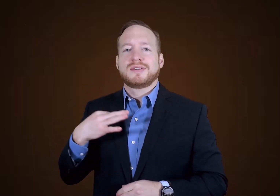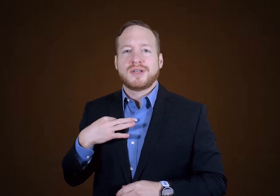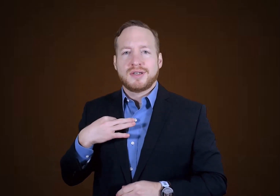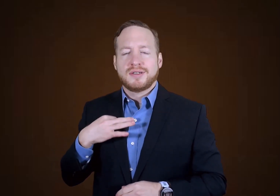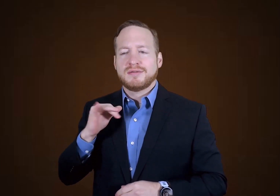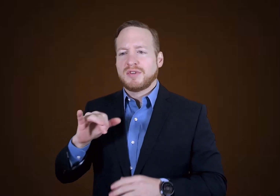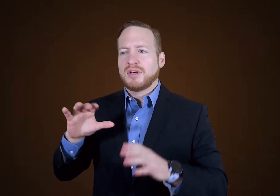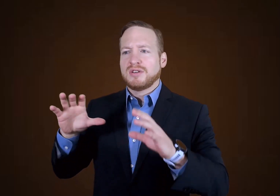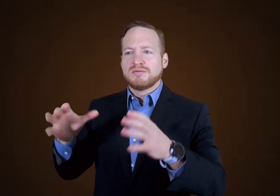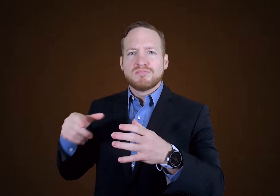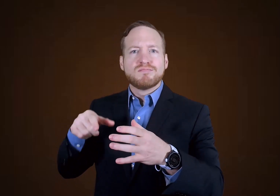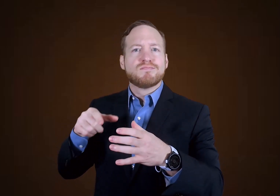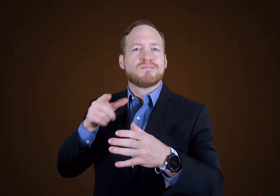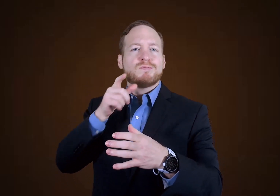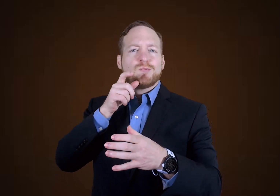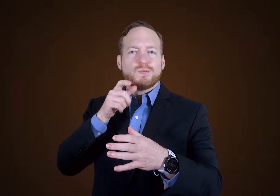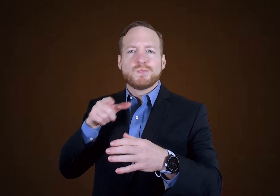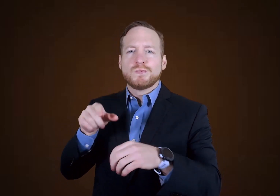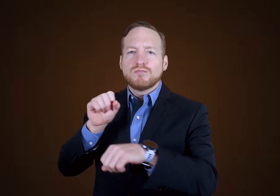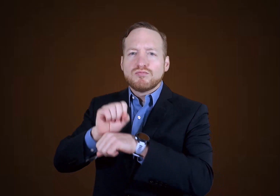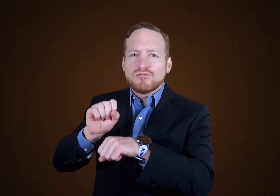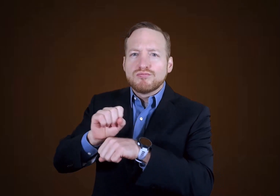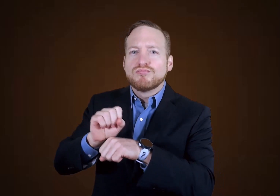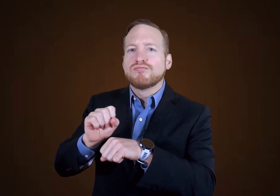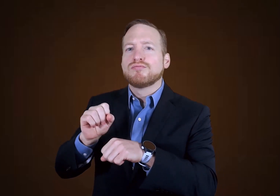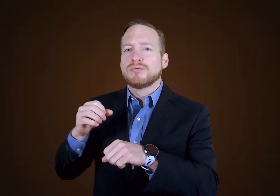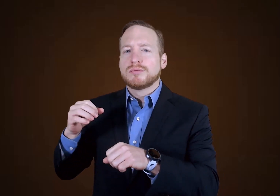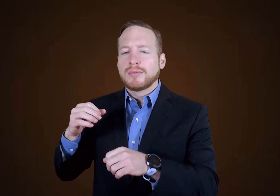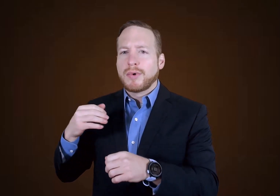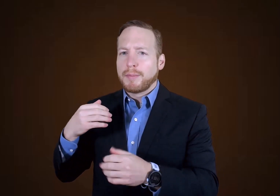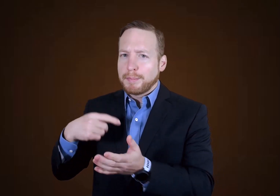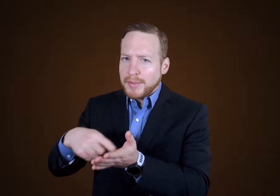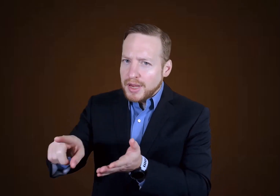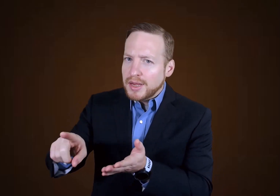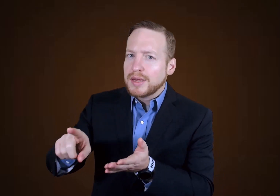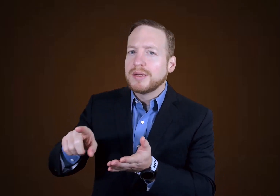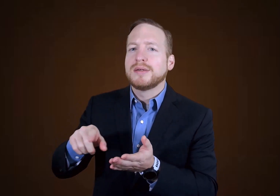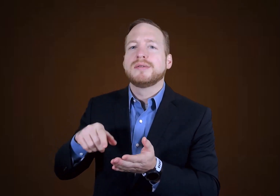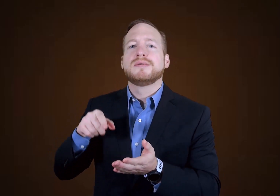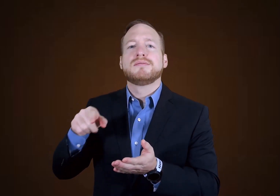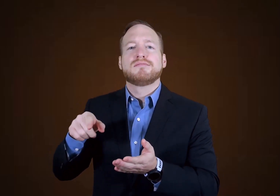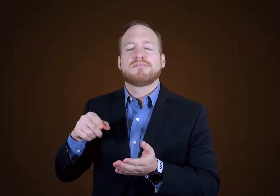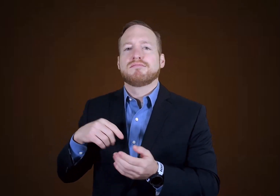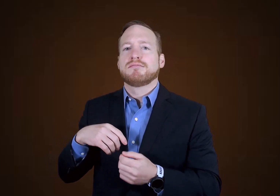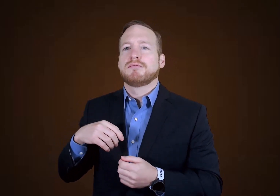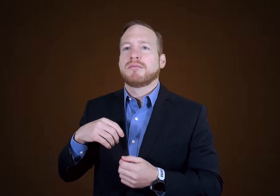the Rhode Island Commission on the Deaf and Hard of Hearing also has a paid working staff